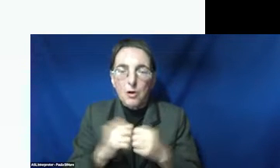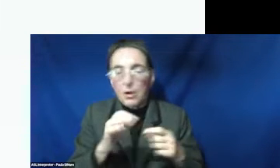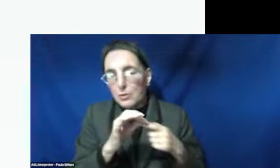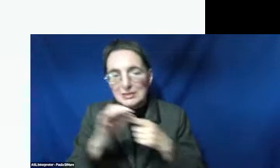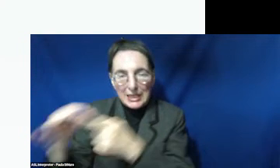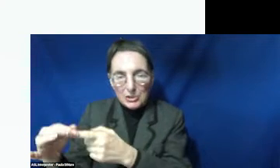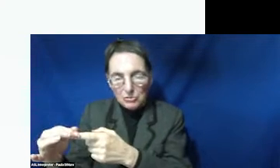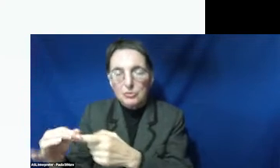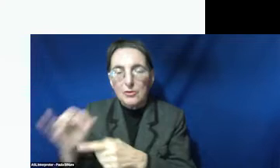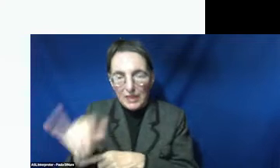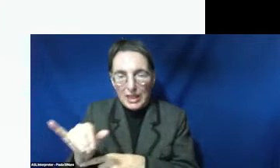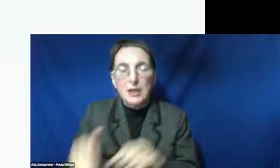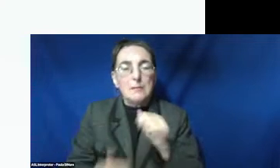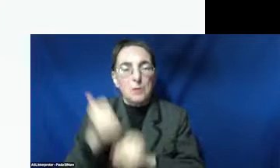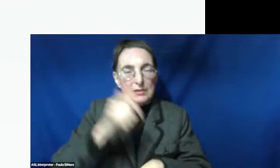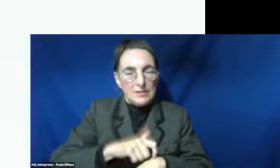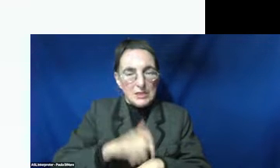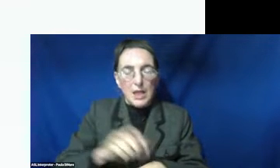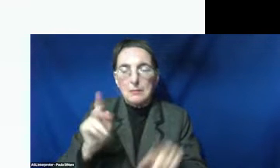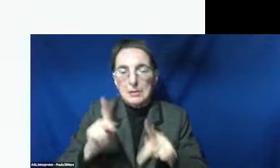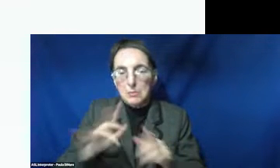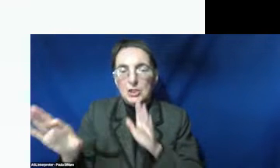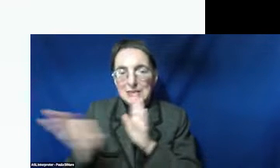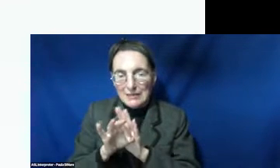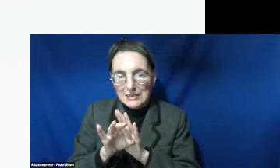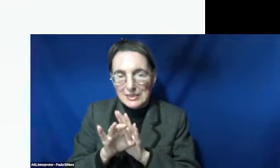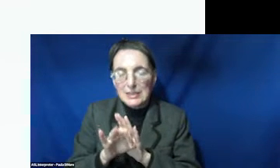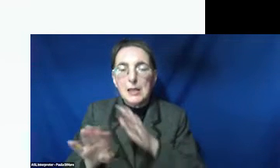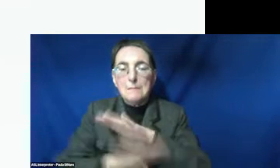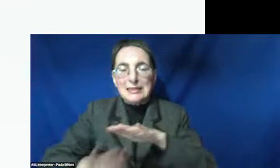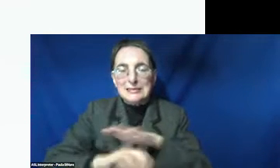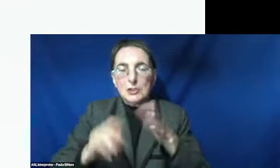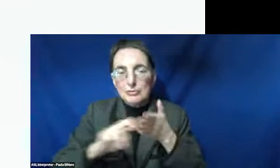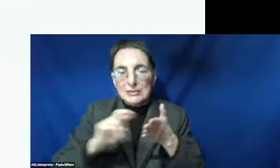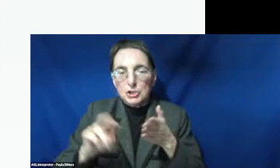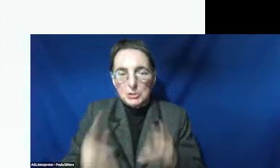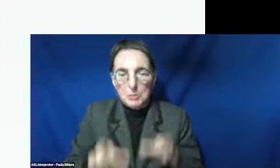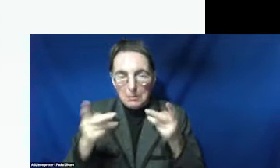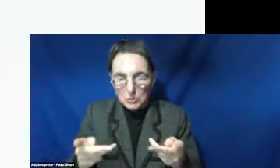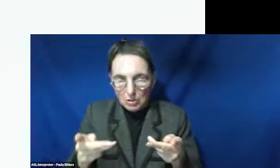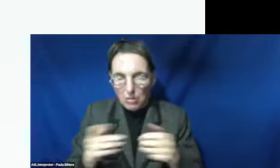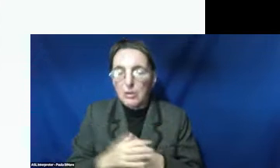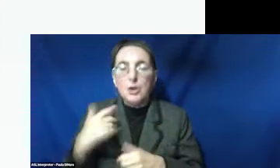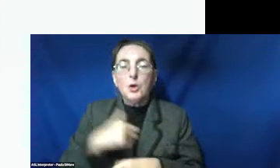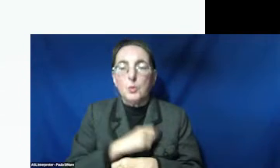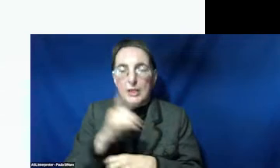But most of the time, people are selecting a basic research proposal. We do list them all here.